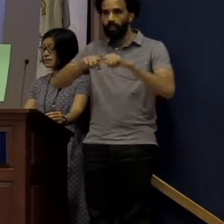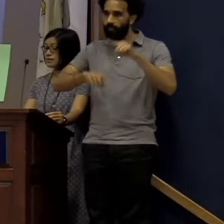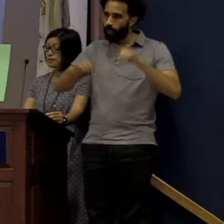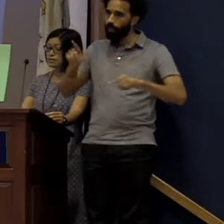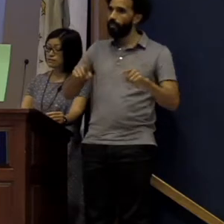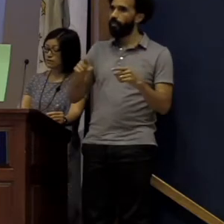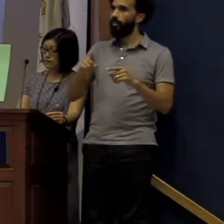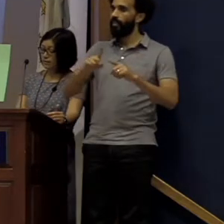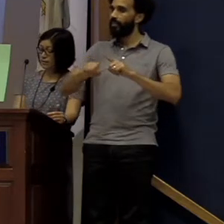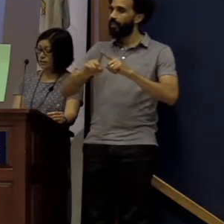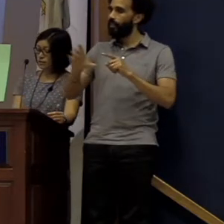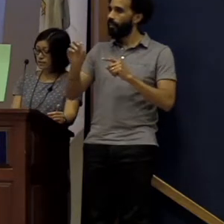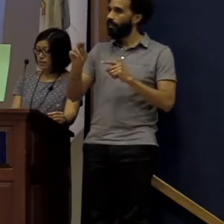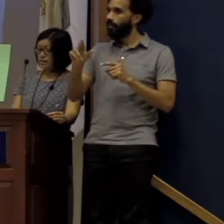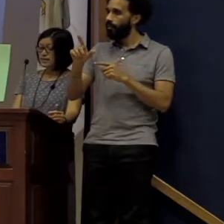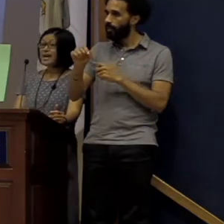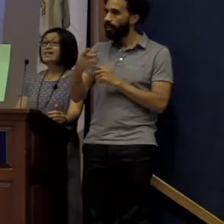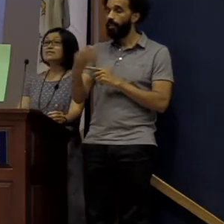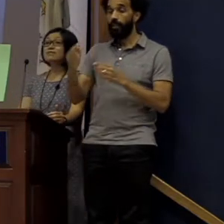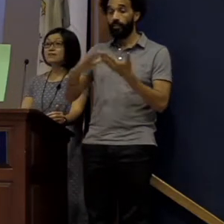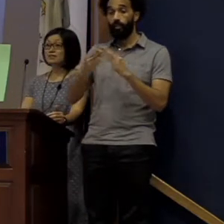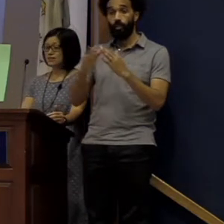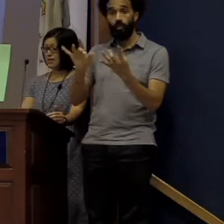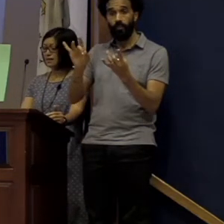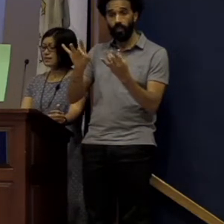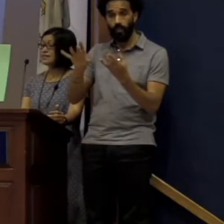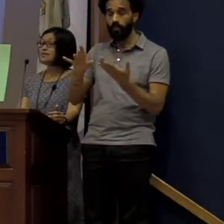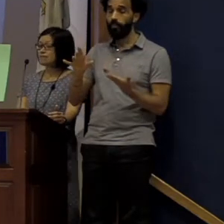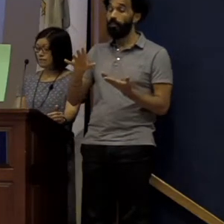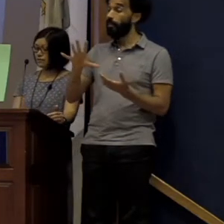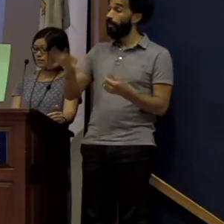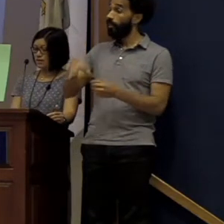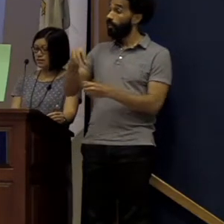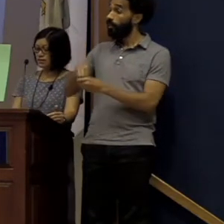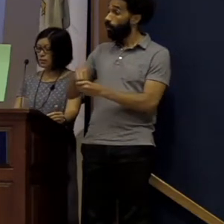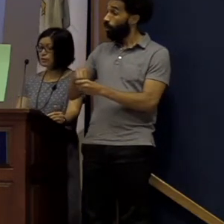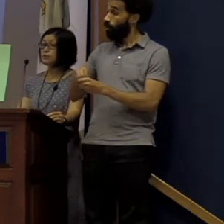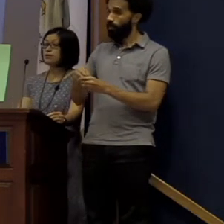community feedback sessions. The artifacts of science, the stuff of science goes beyond